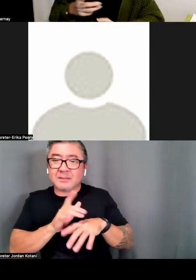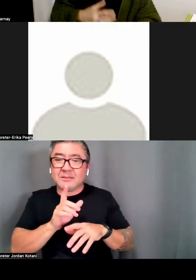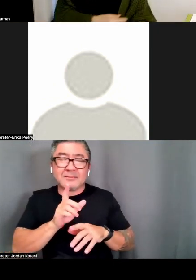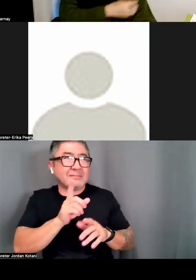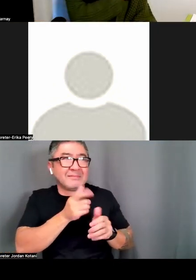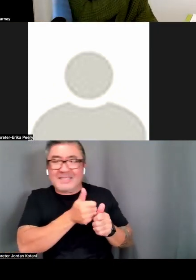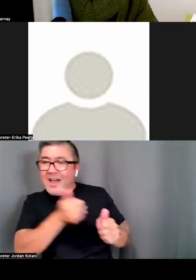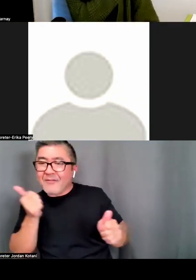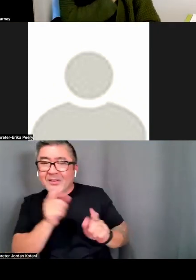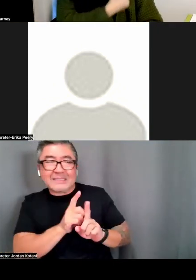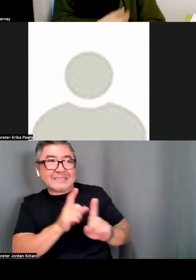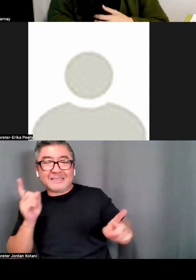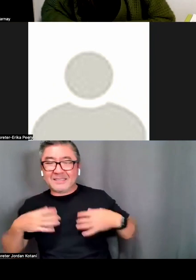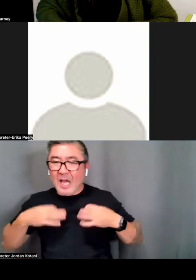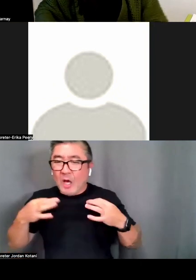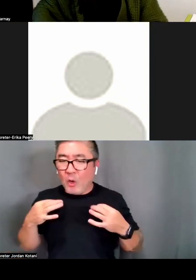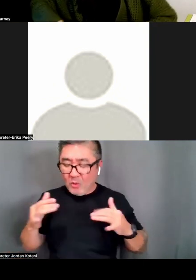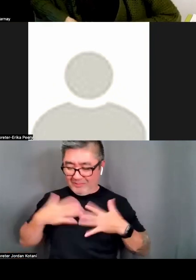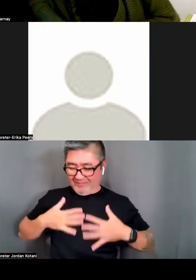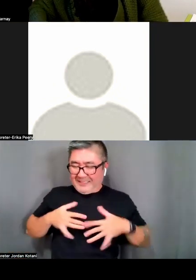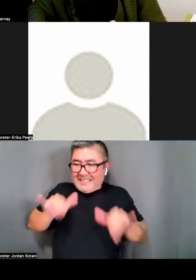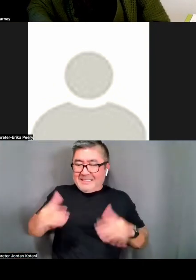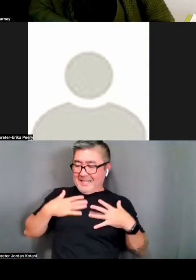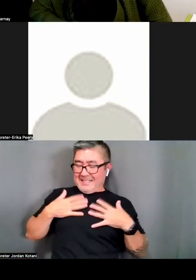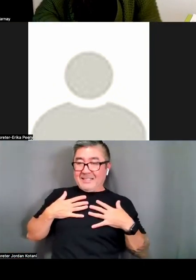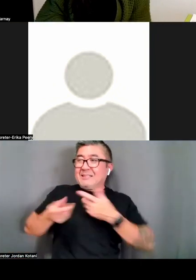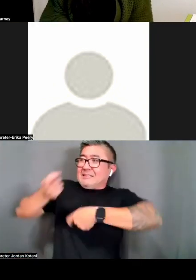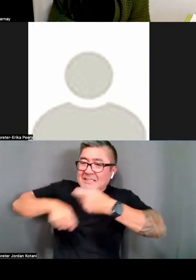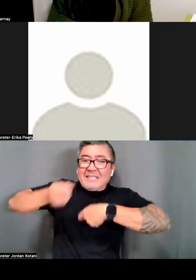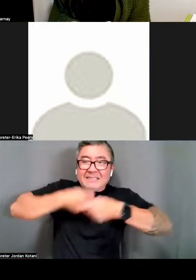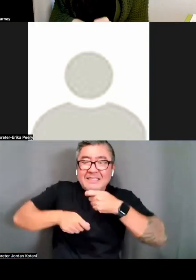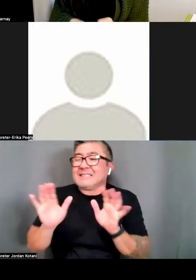changing their clothes. Avoid toileting because they feel their clothes on and off their skin.